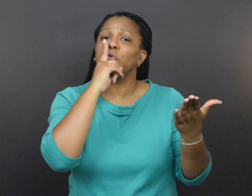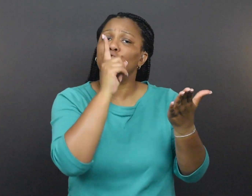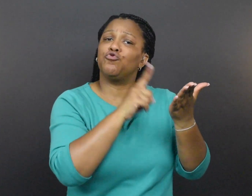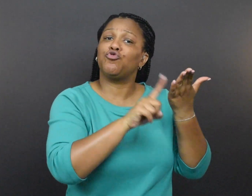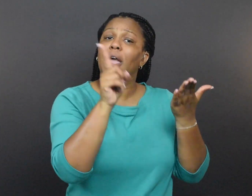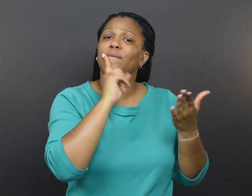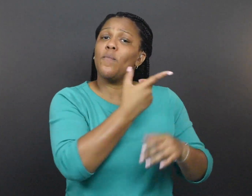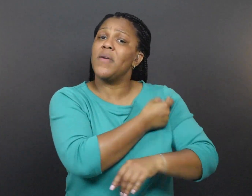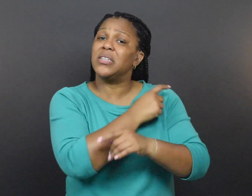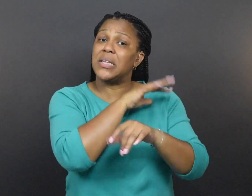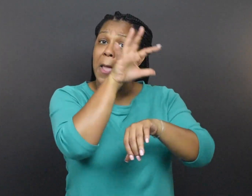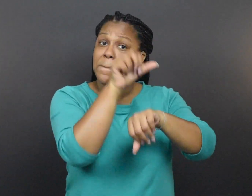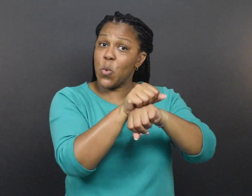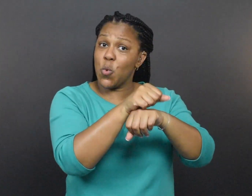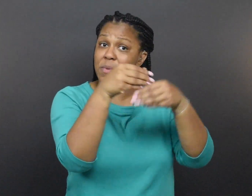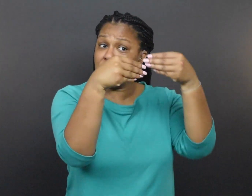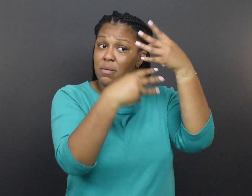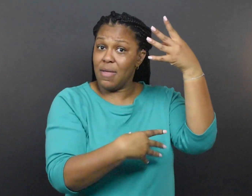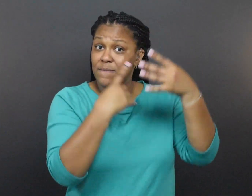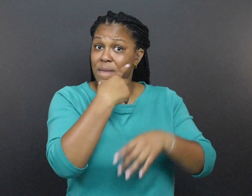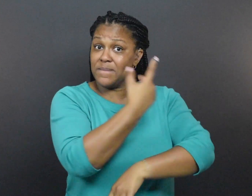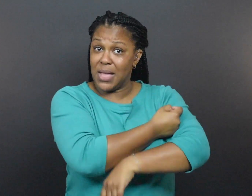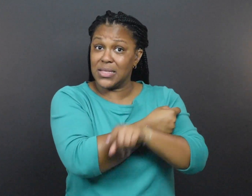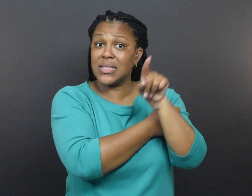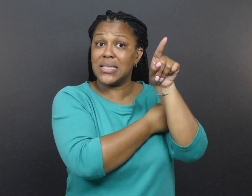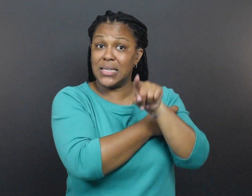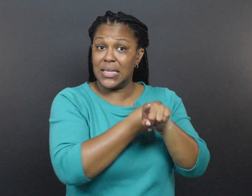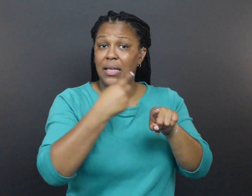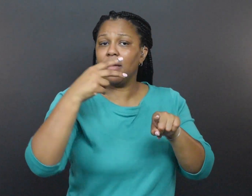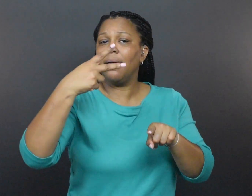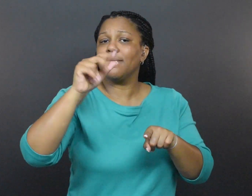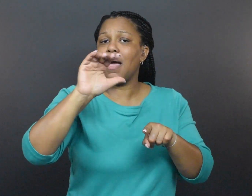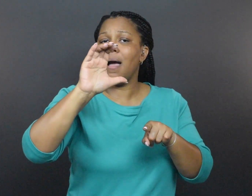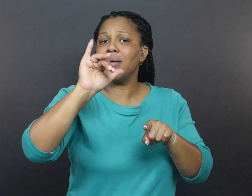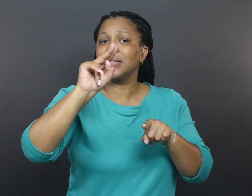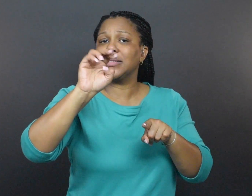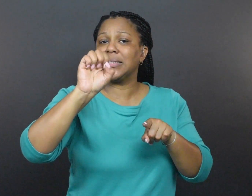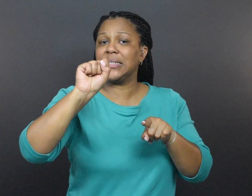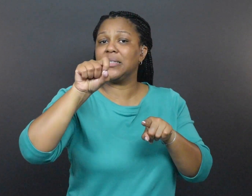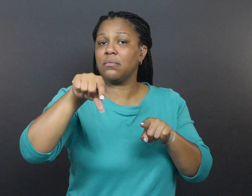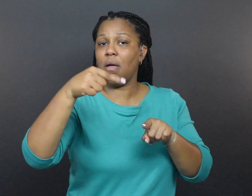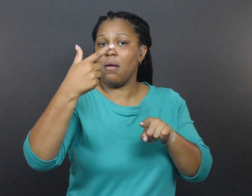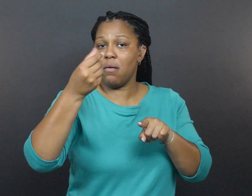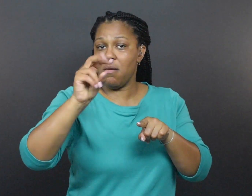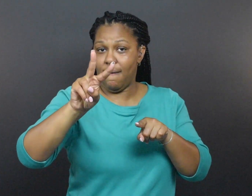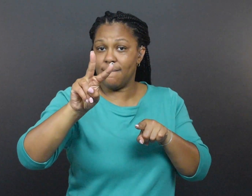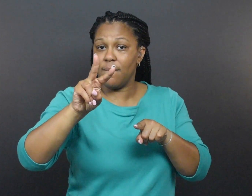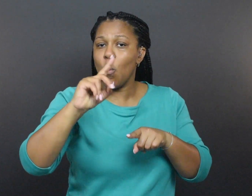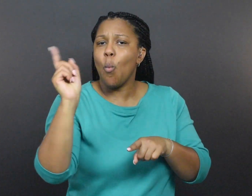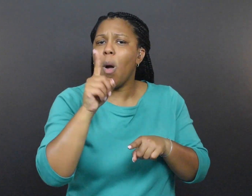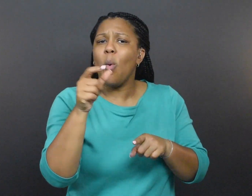o Check for vaccine appointments at Vaccines.gov, where you can search